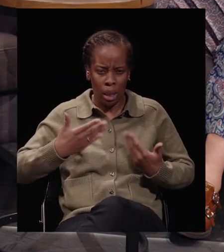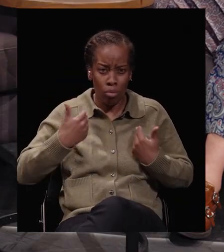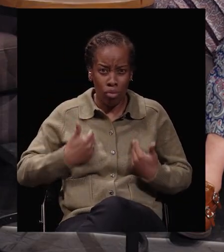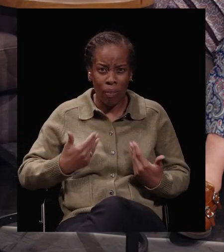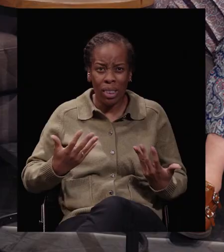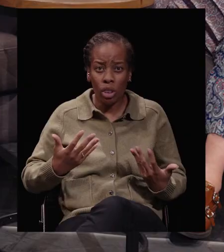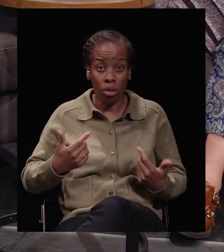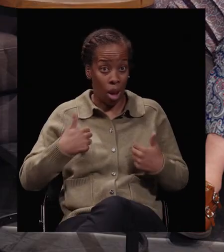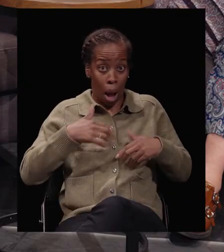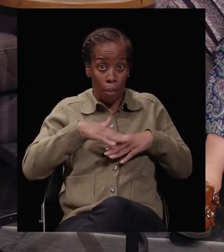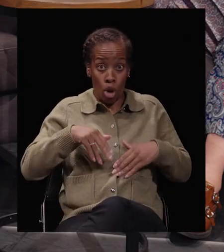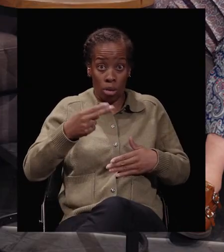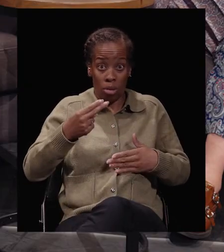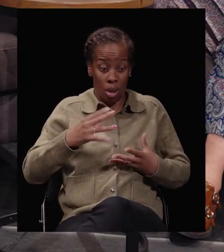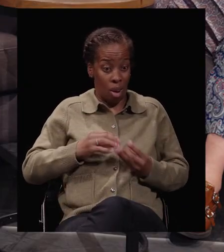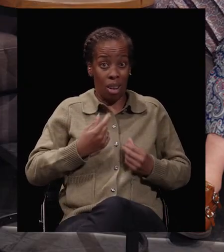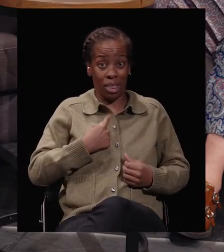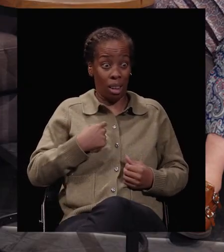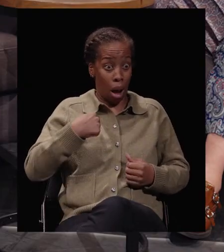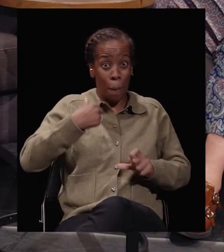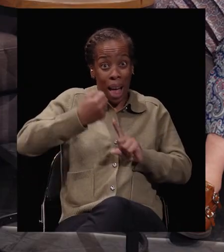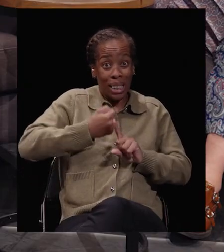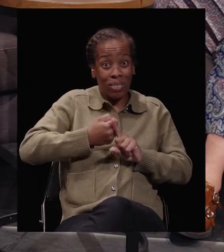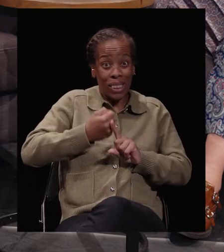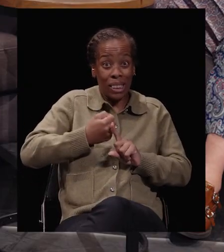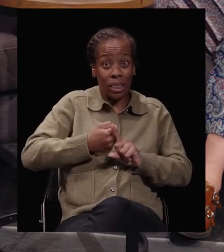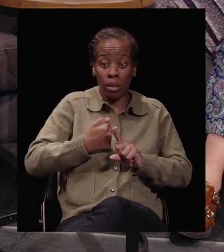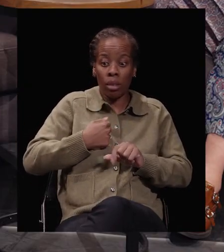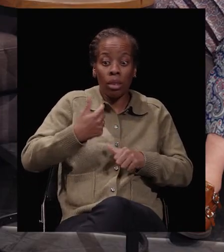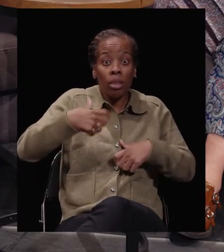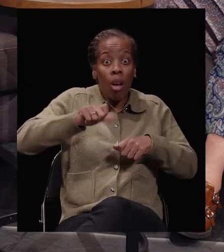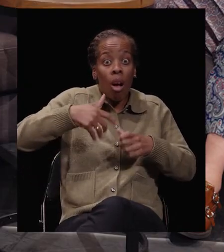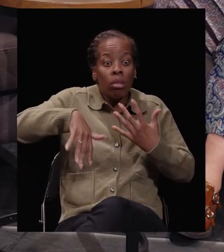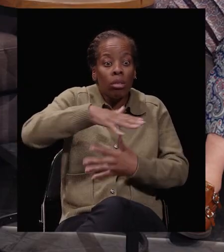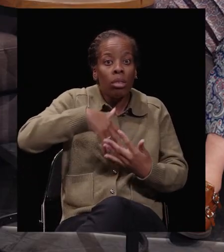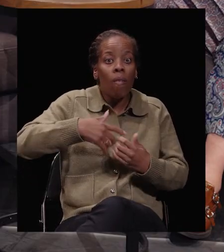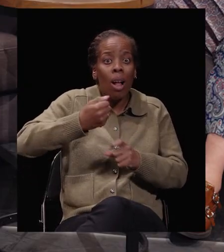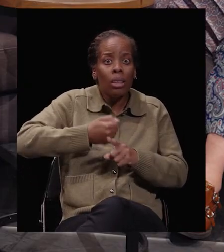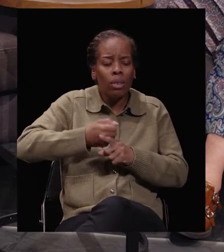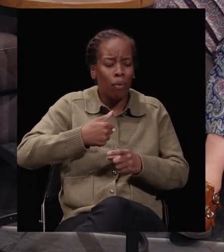Like I'm not an artist. I came into this as an activist years ago now, and it's so obvious these answers.